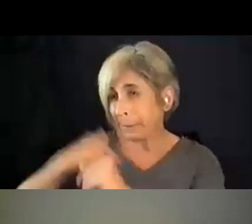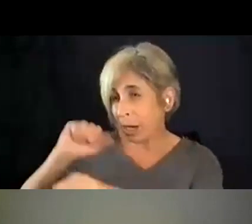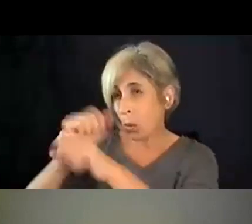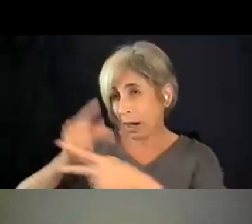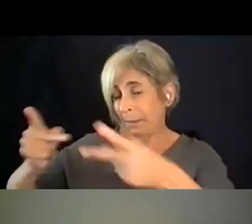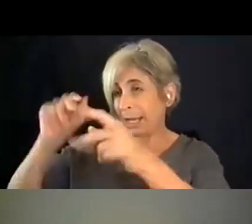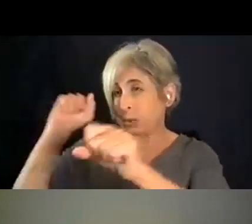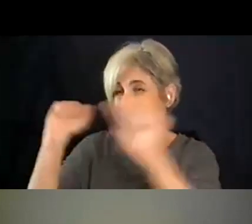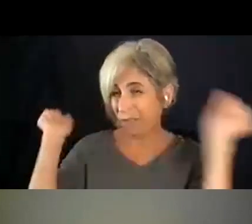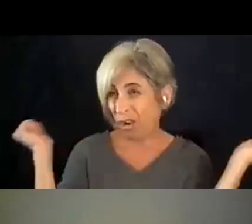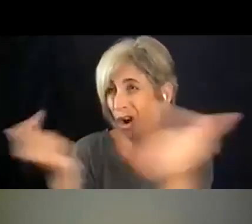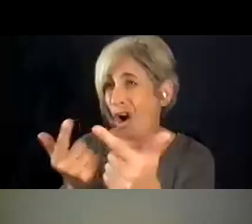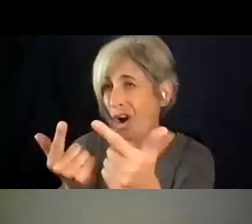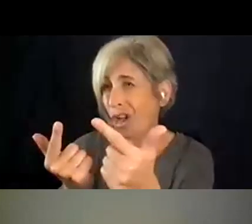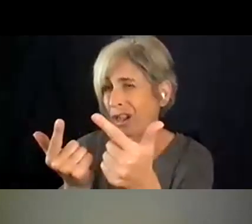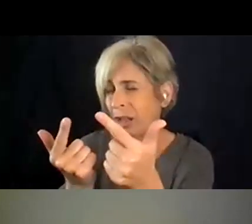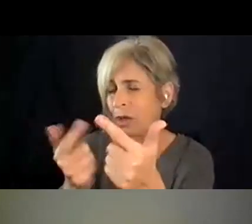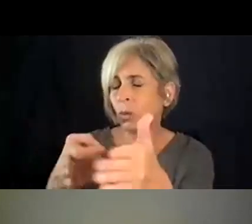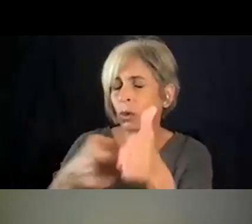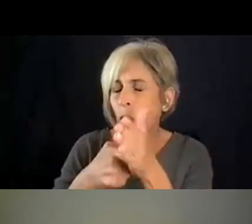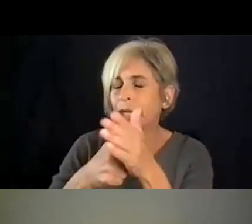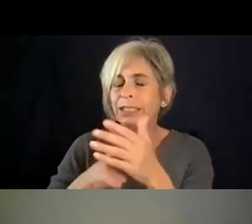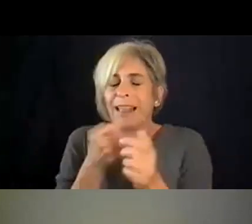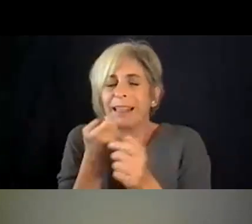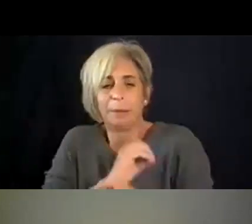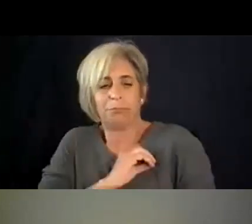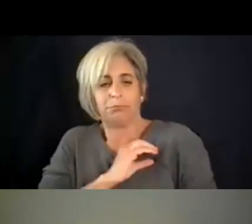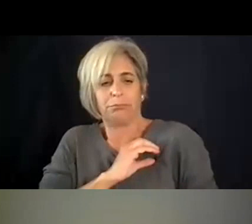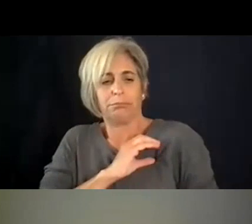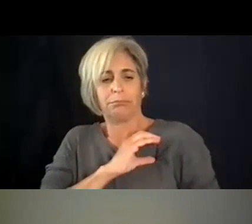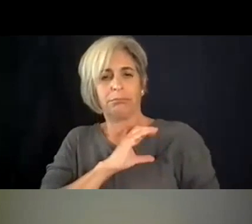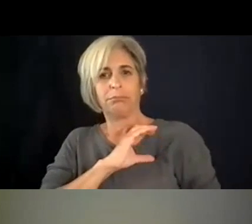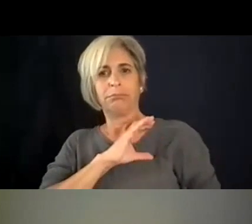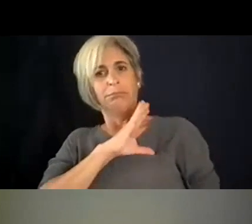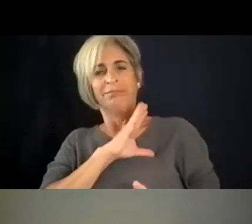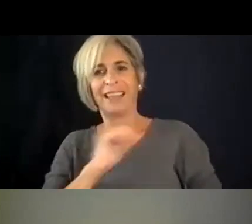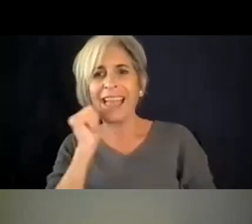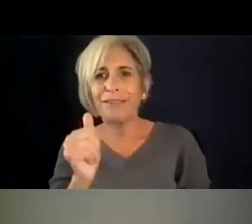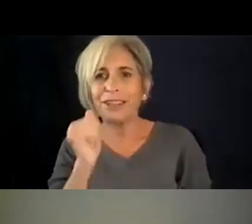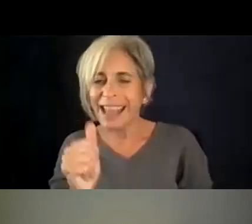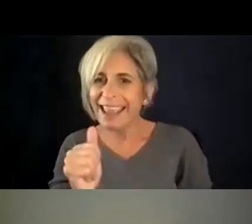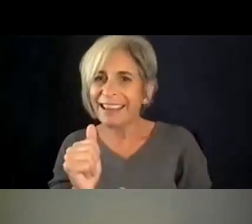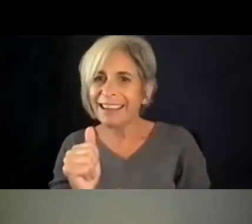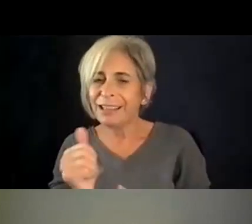everyone takes small amounts of courage every day, in the form of consistent small acts.